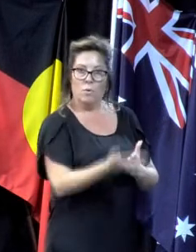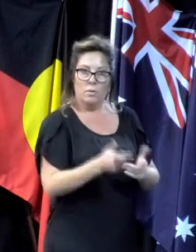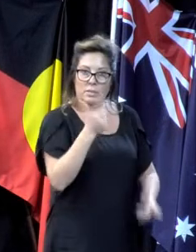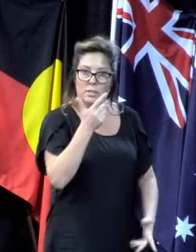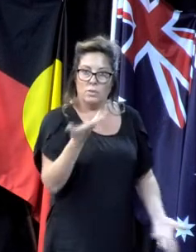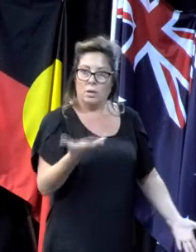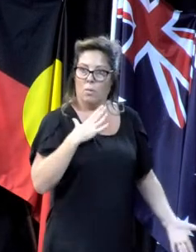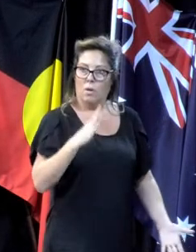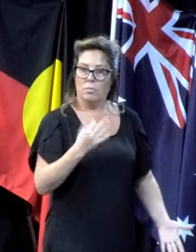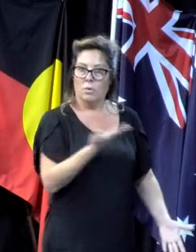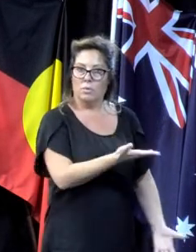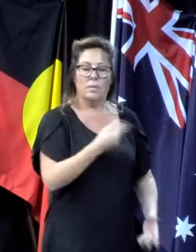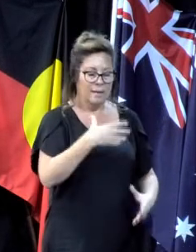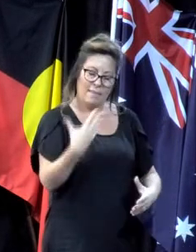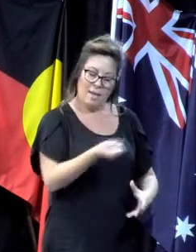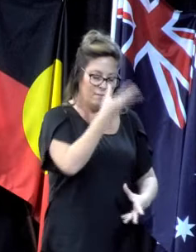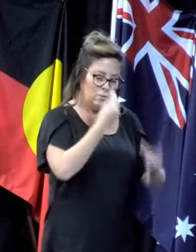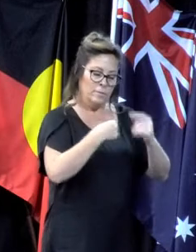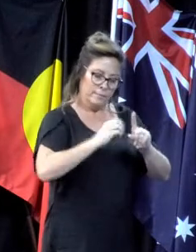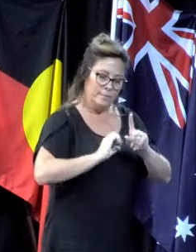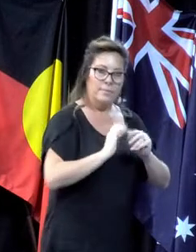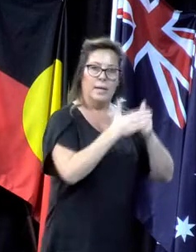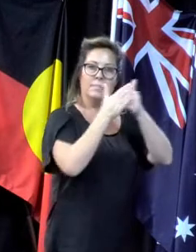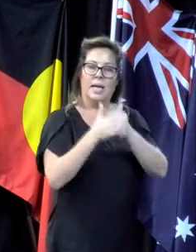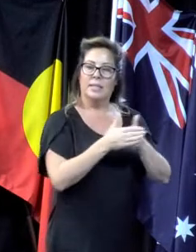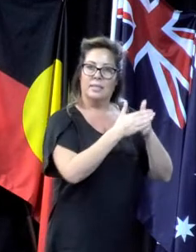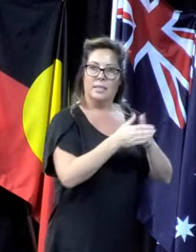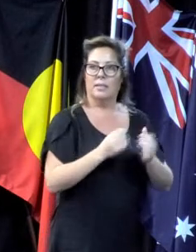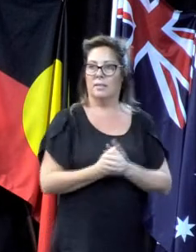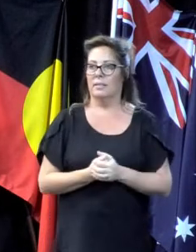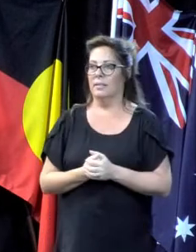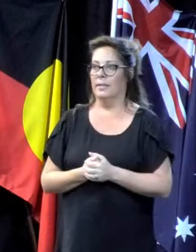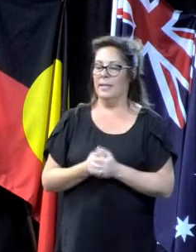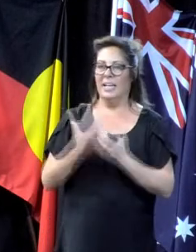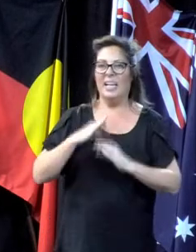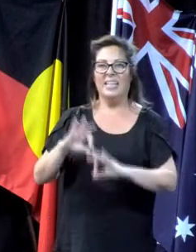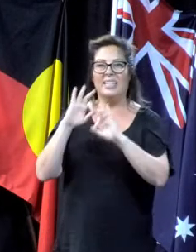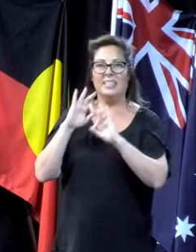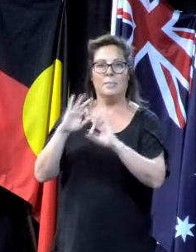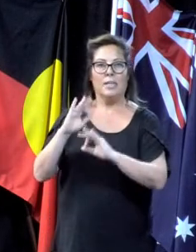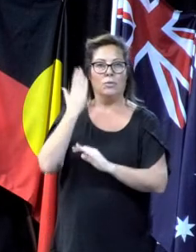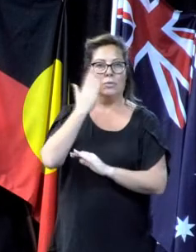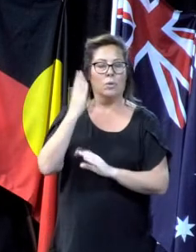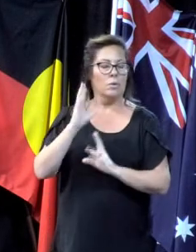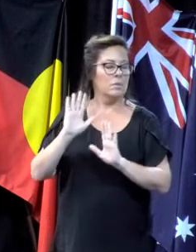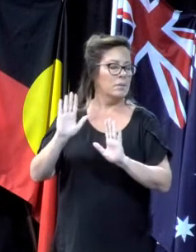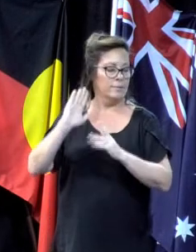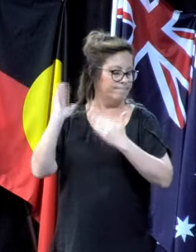Special schools are not within my sphere for reference. Currently I am principal of a school in a rural location where a special school